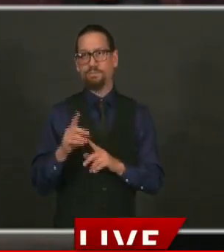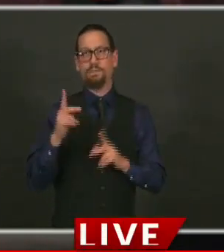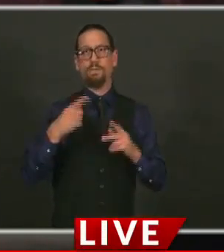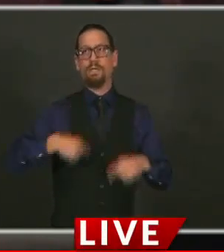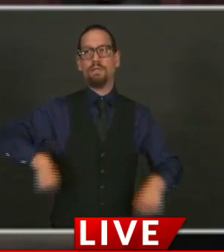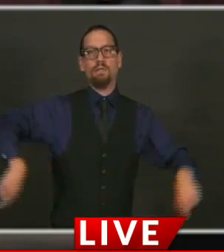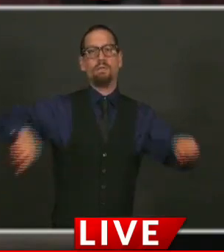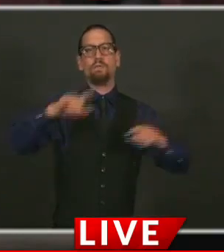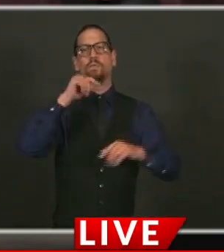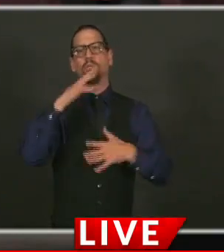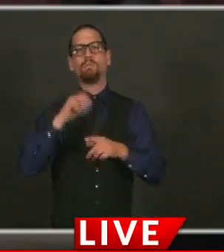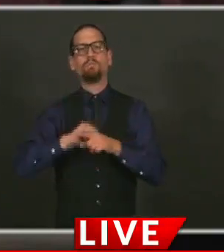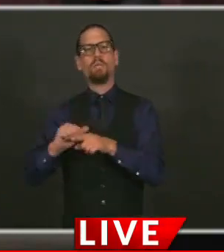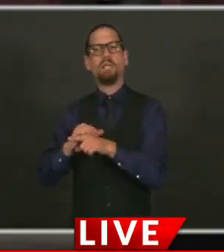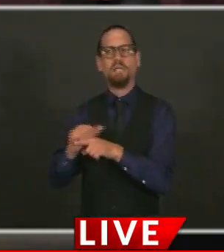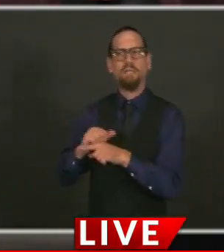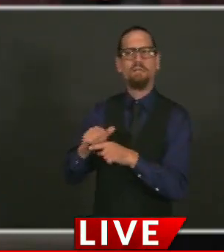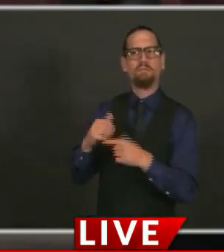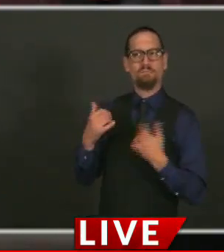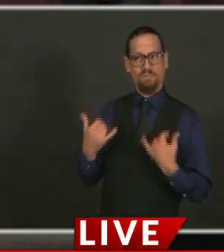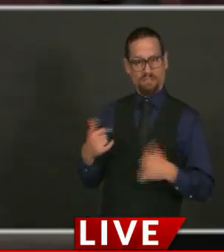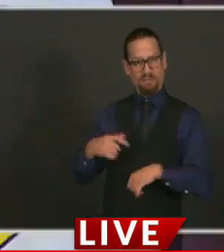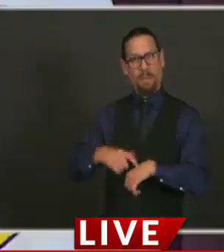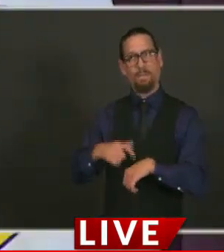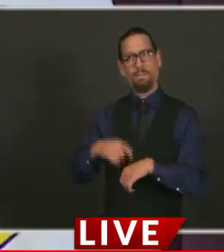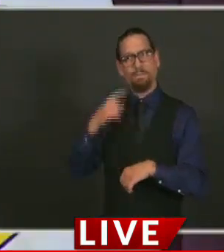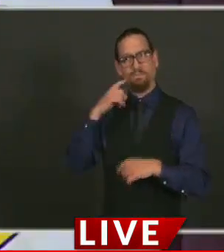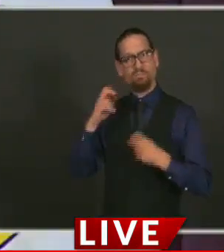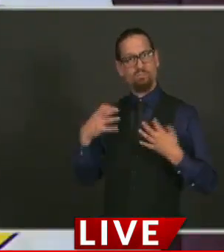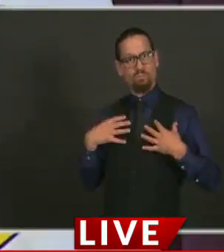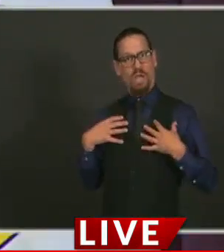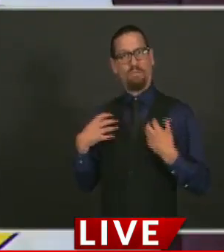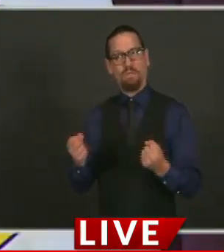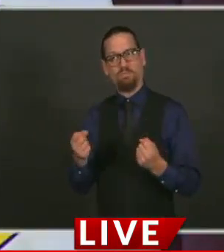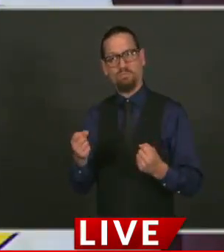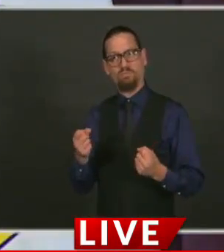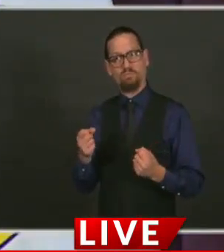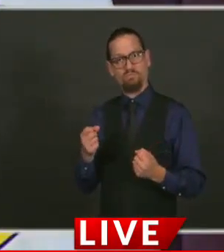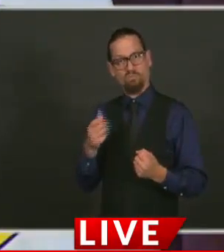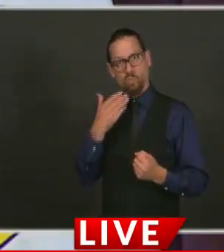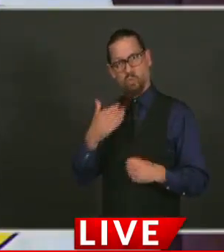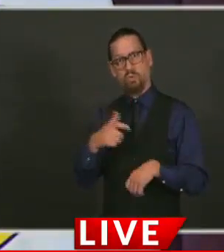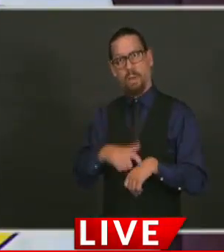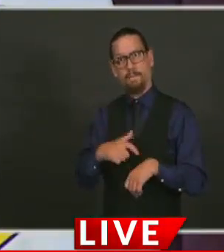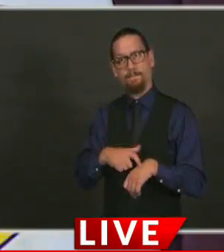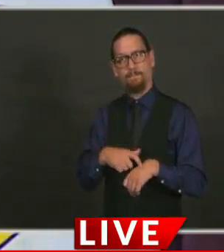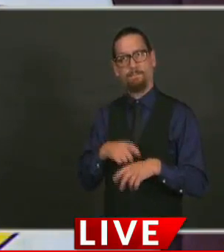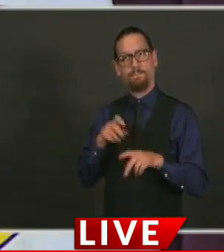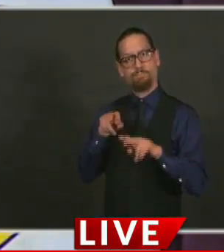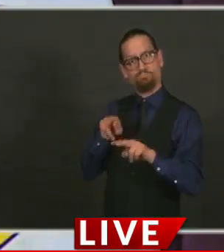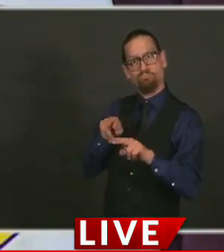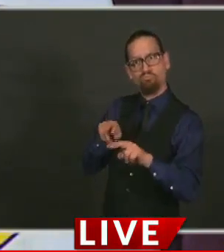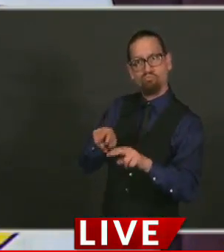IS THIS SET A POINT, GIVEN THE RESURGENCE, DESPITE HEROIC EFFORTS IN TRAINING, IS THIS THE